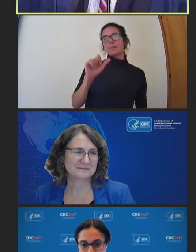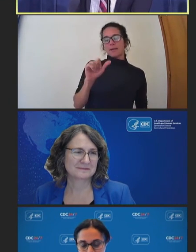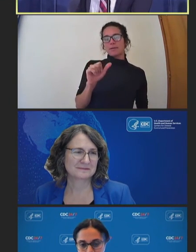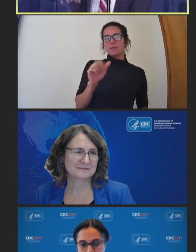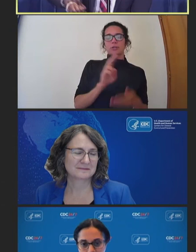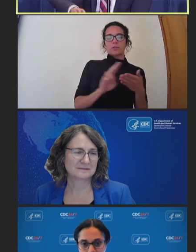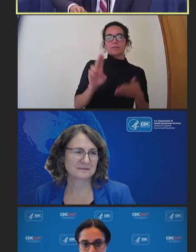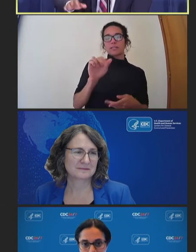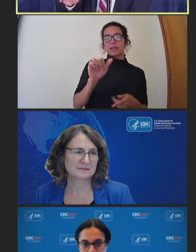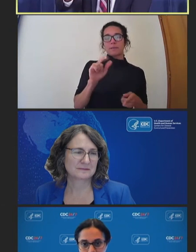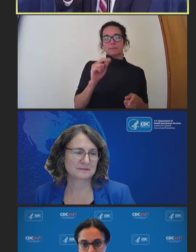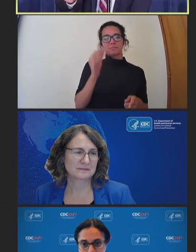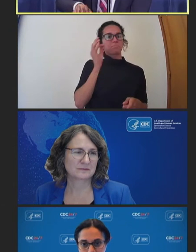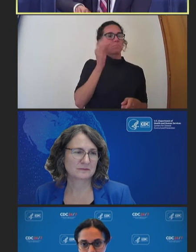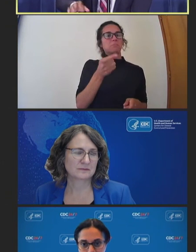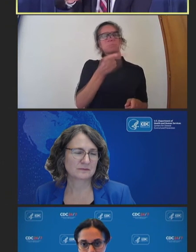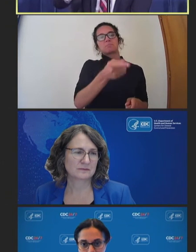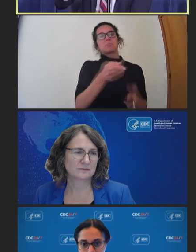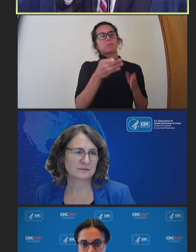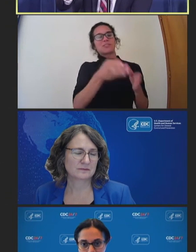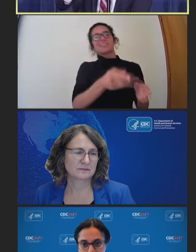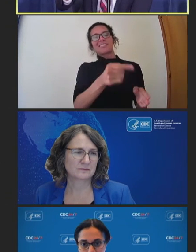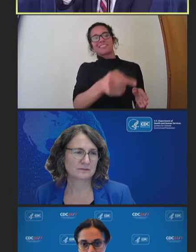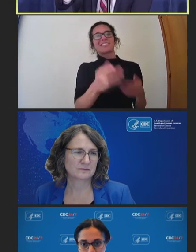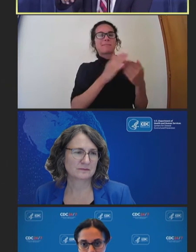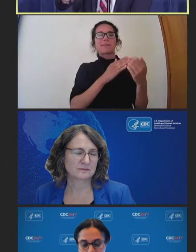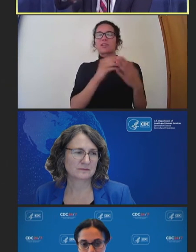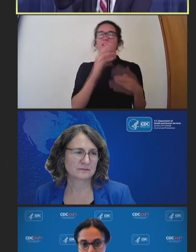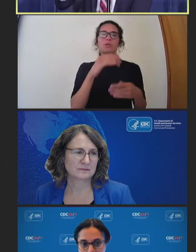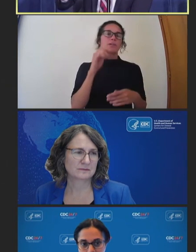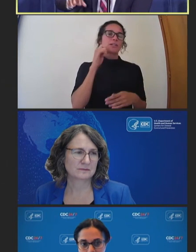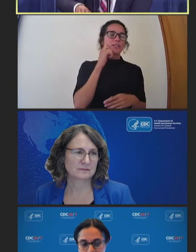down the street. So, it doesn't matter what your nationality is, your sexual orientation,